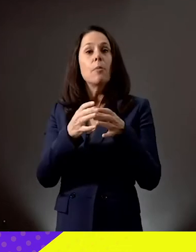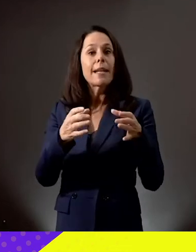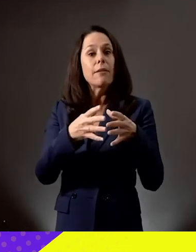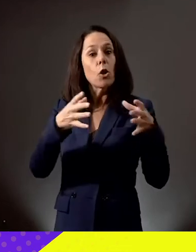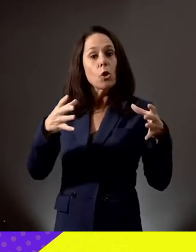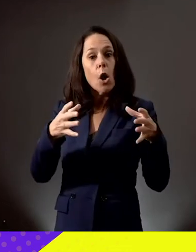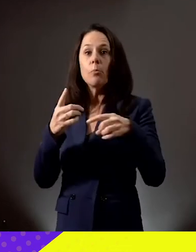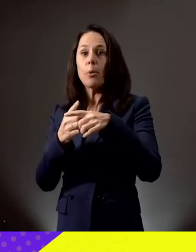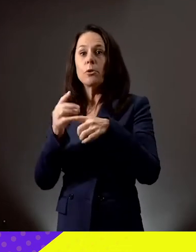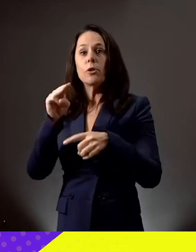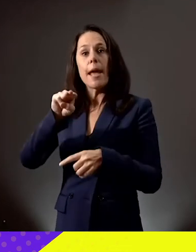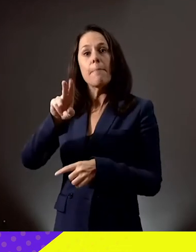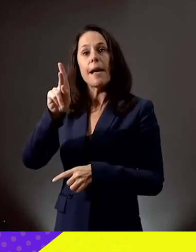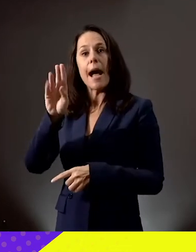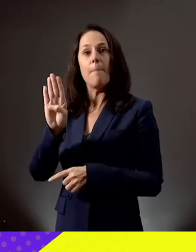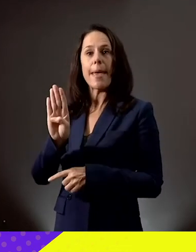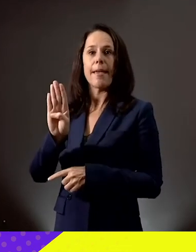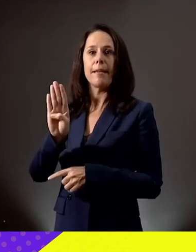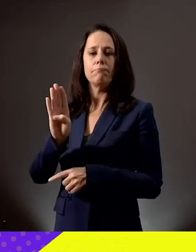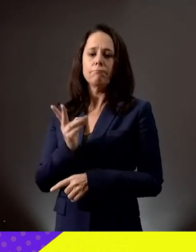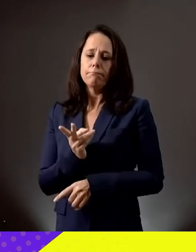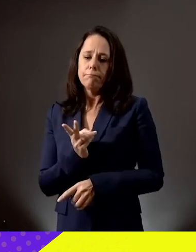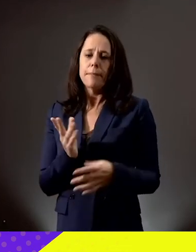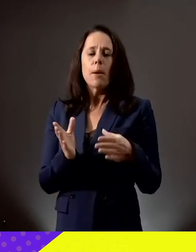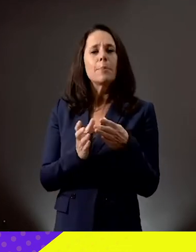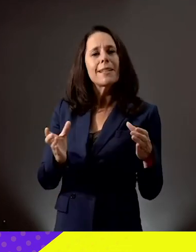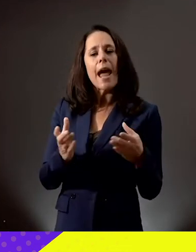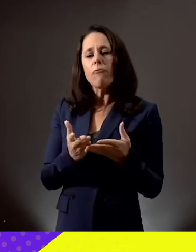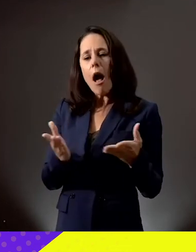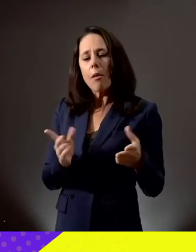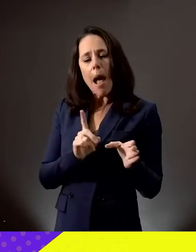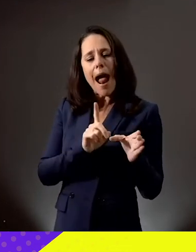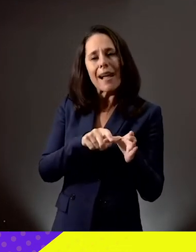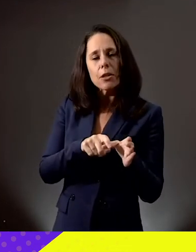And these are all companies that have signed the Diversity charter.